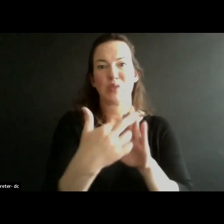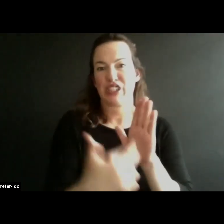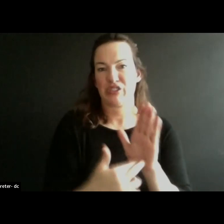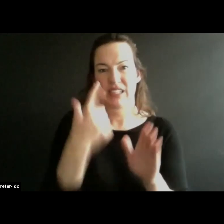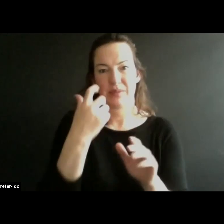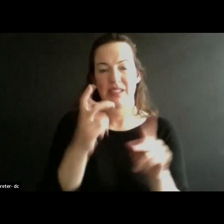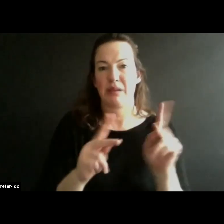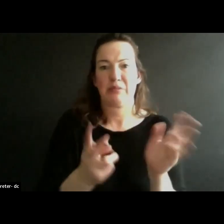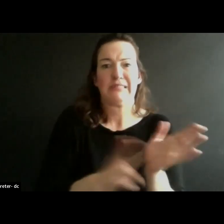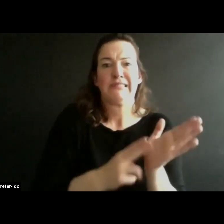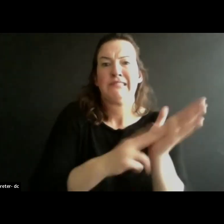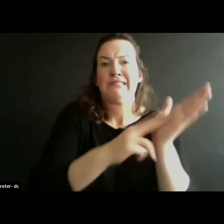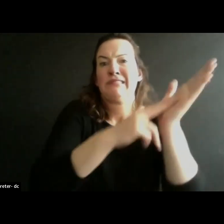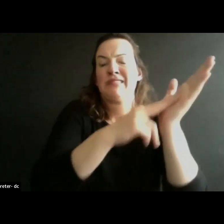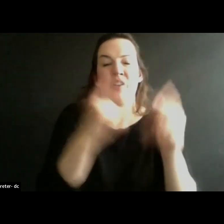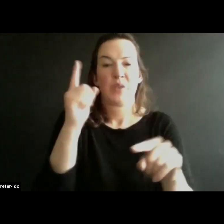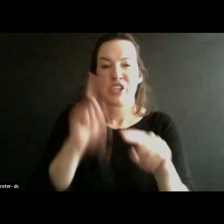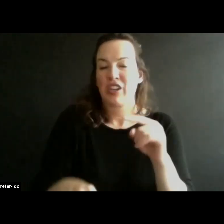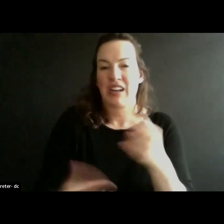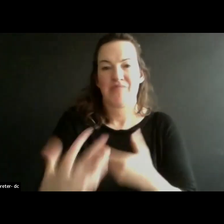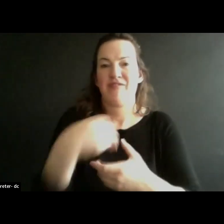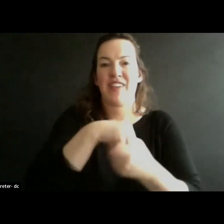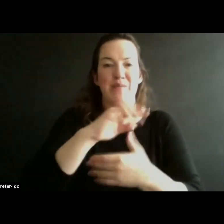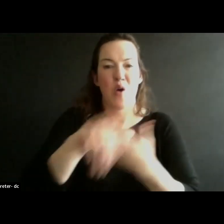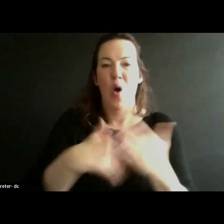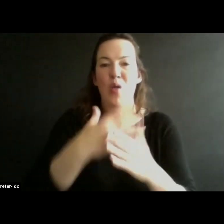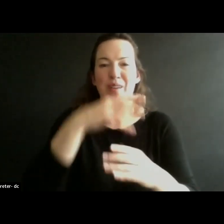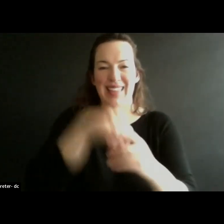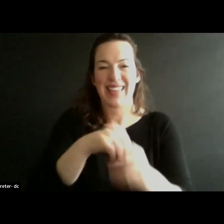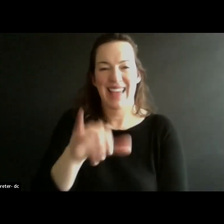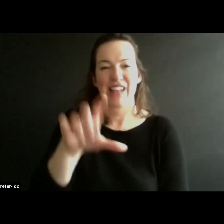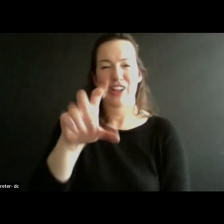interested than we could accommodate in the Bureau of Streetlighting like Lot. And so